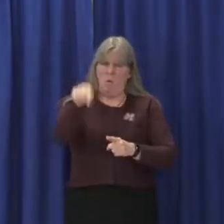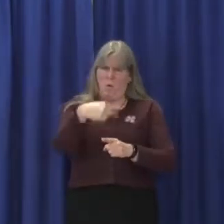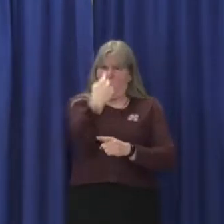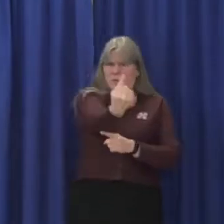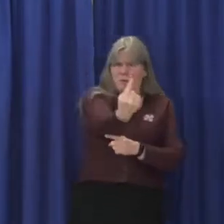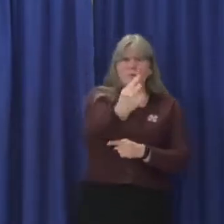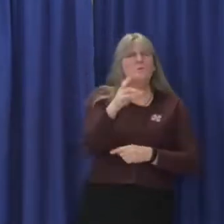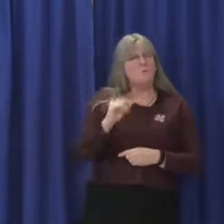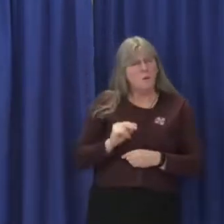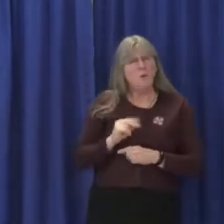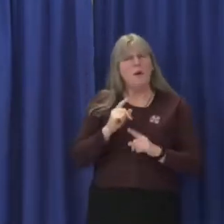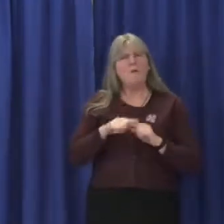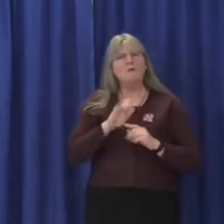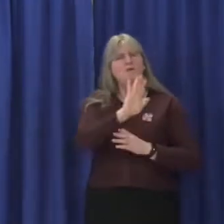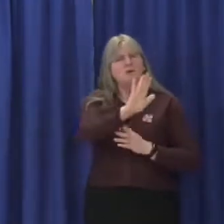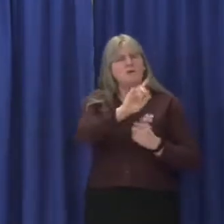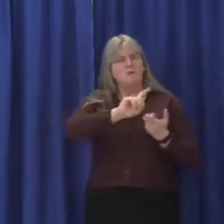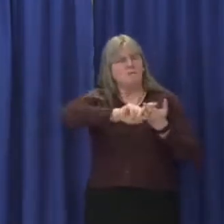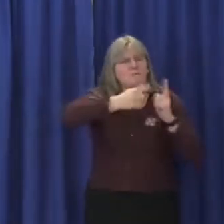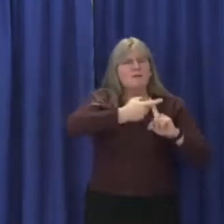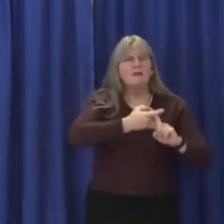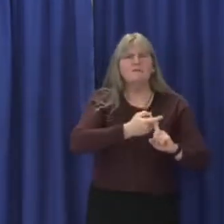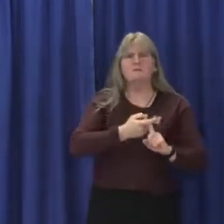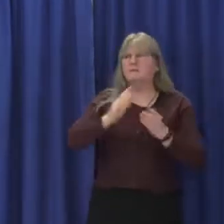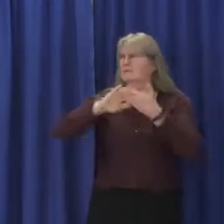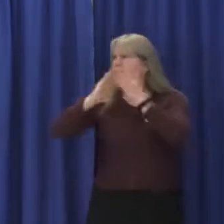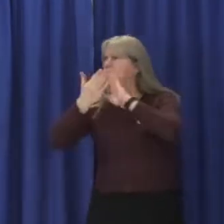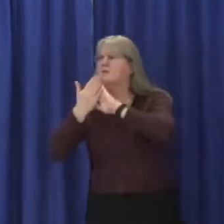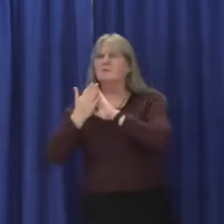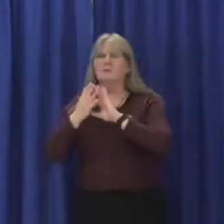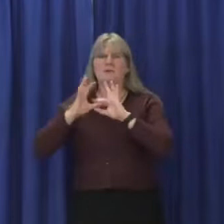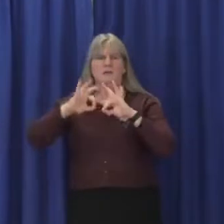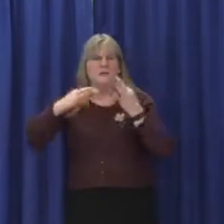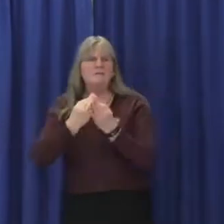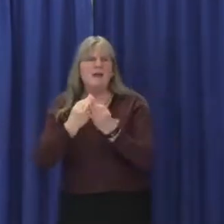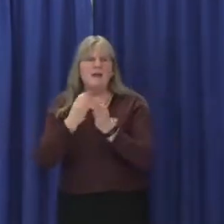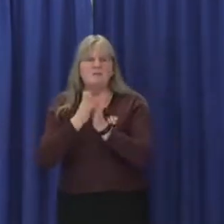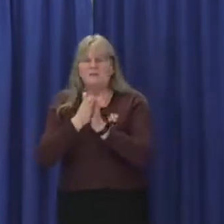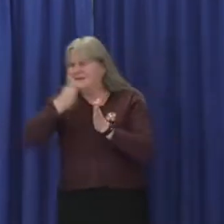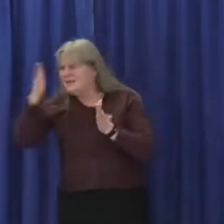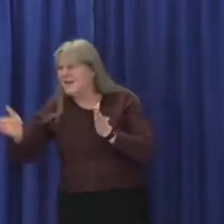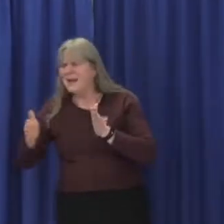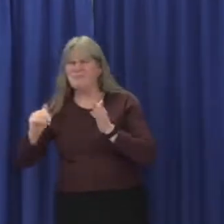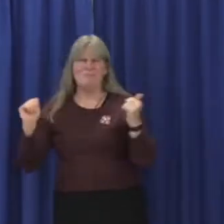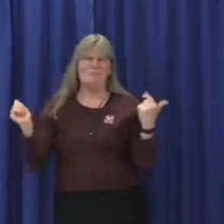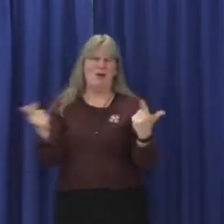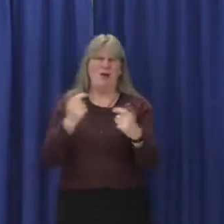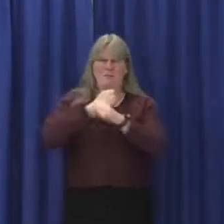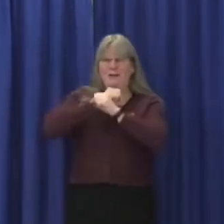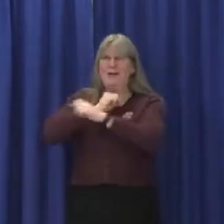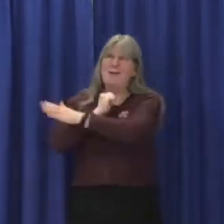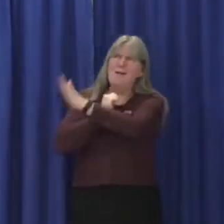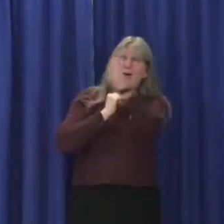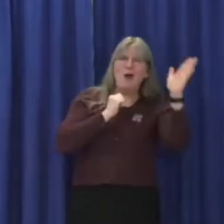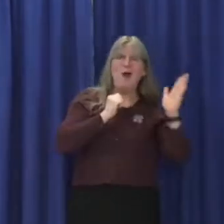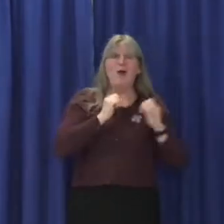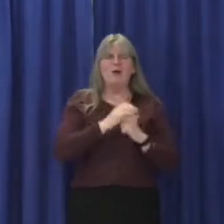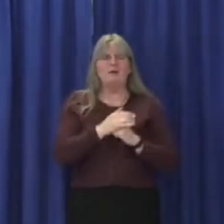it's about your community. It's about your family. It's about all Yukoners and protecting those who are most vulnerable, including our